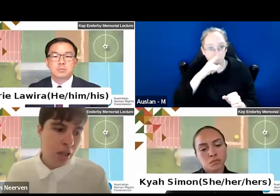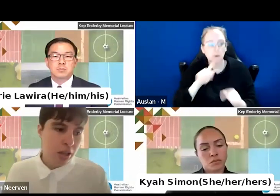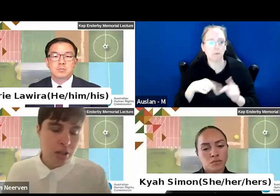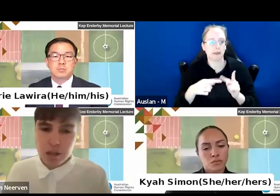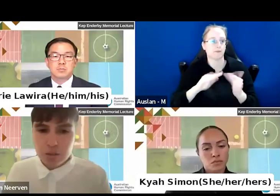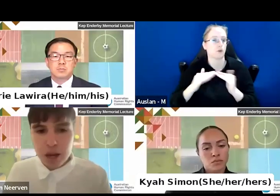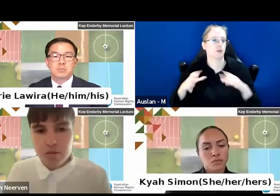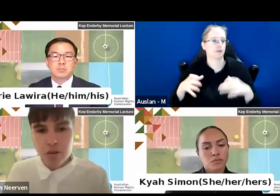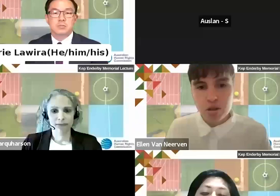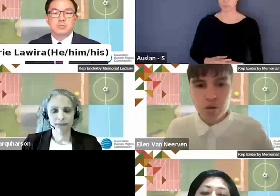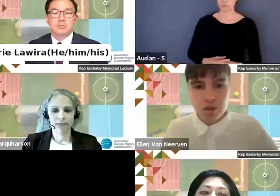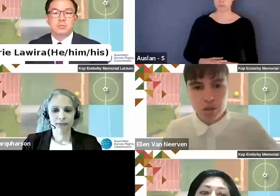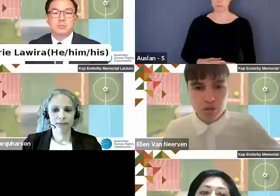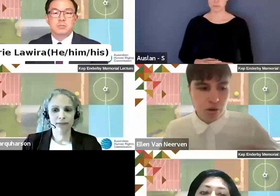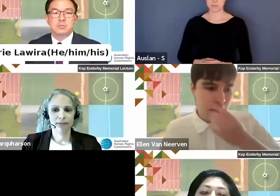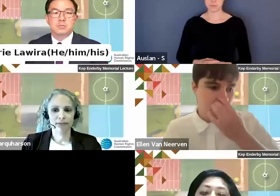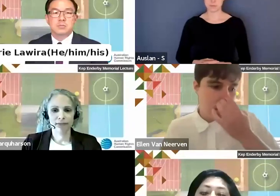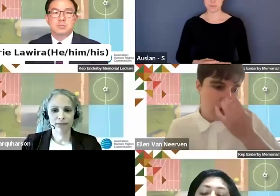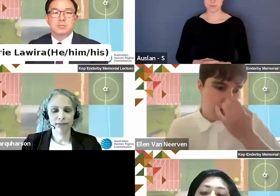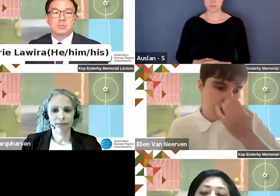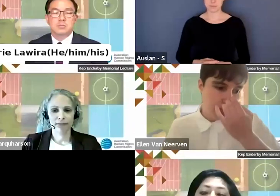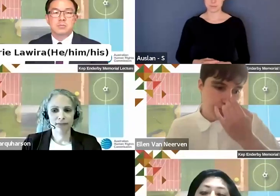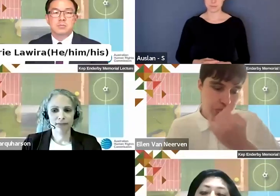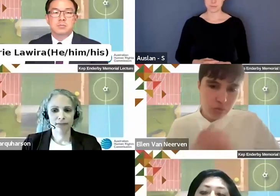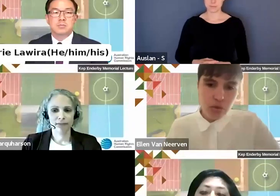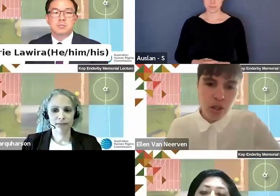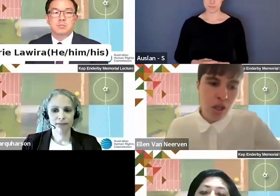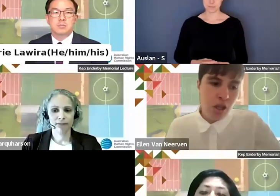And then the second part of the question around.